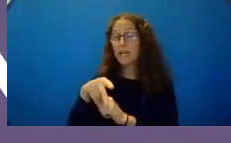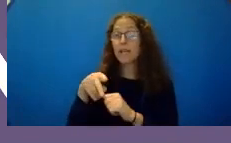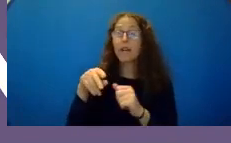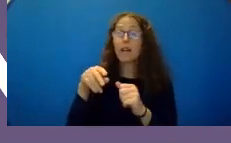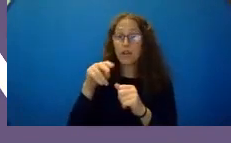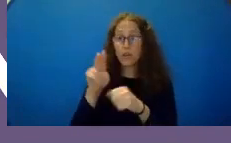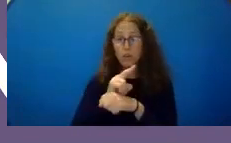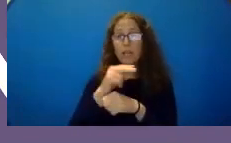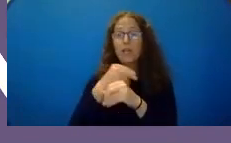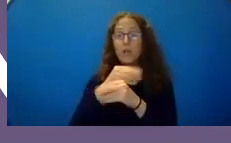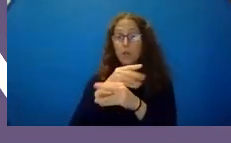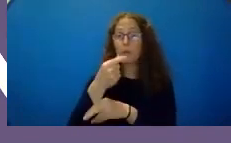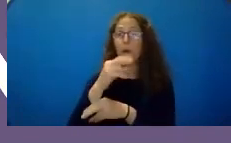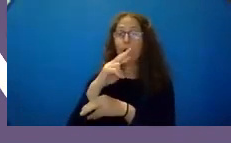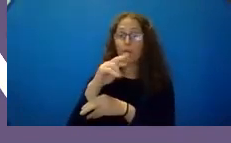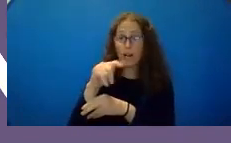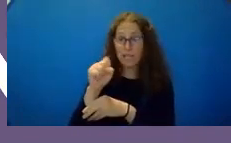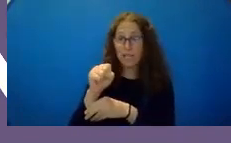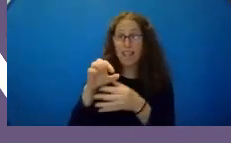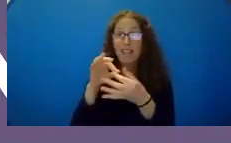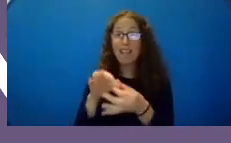APPLICATION PORTAL THAT WE ARE USING FOR THIS RFP. YOU MAY